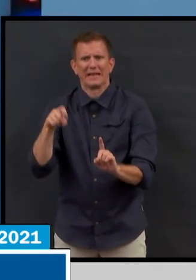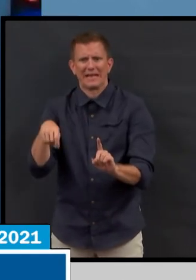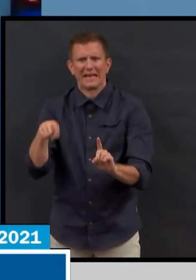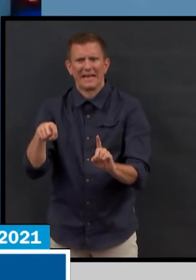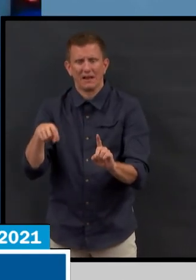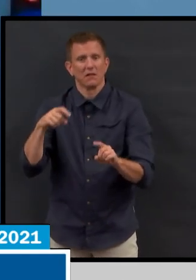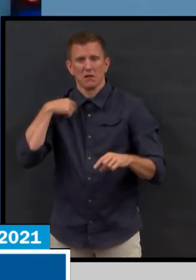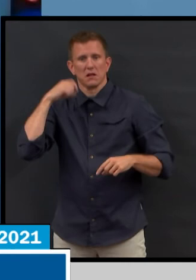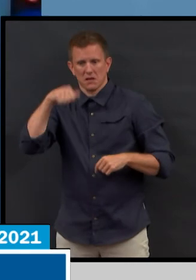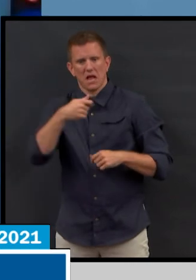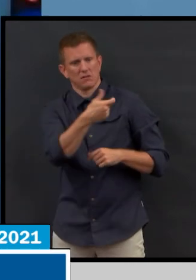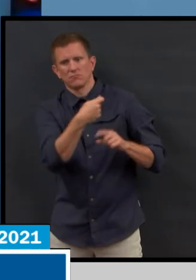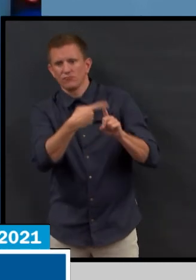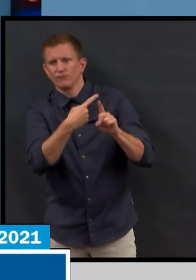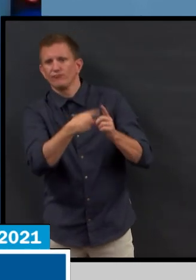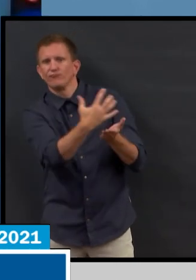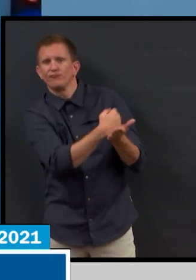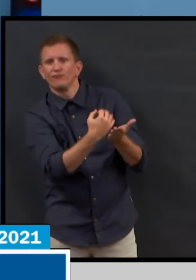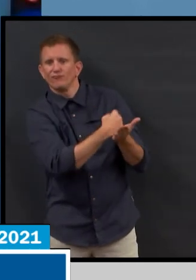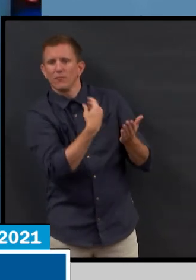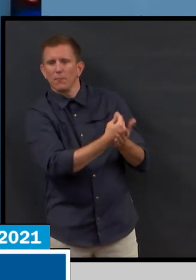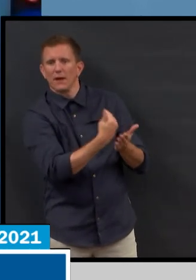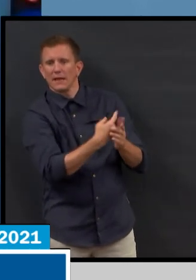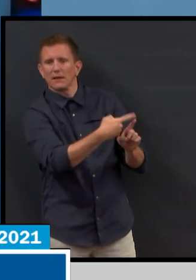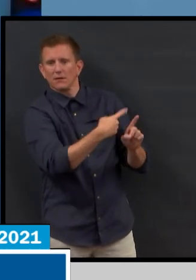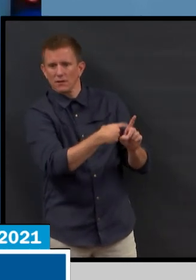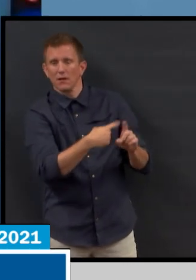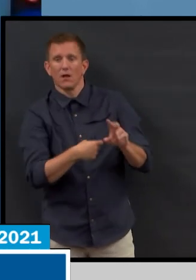along with other neighborhoods in northwest denver and we want that to come to east denver